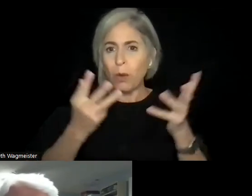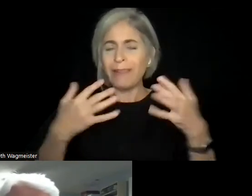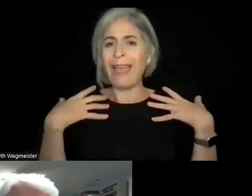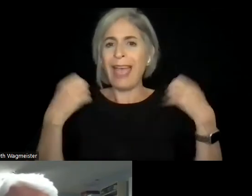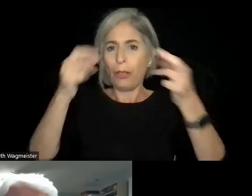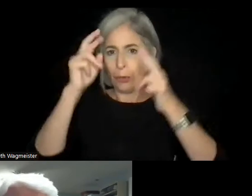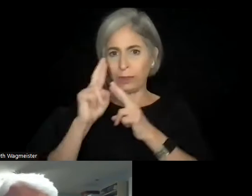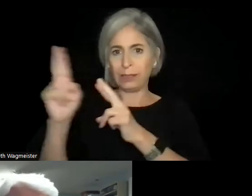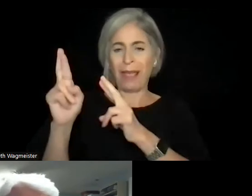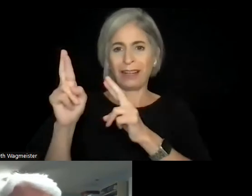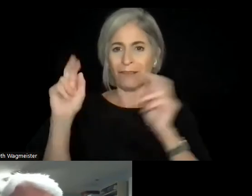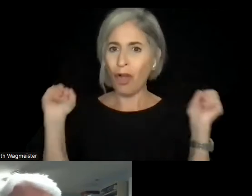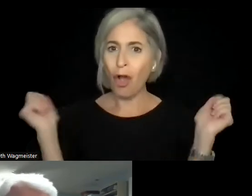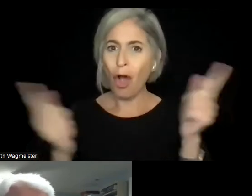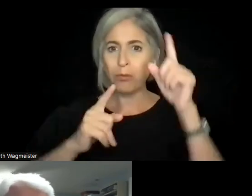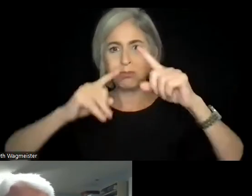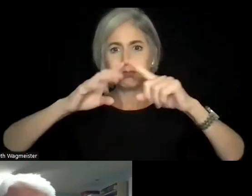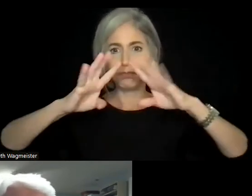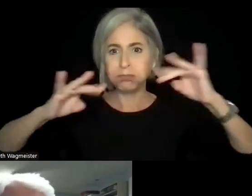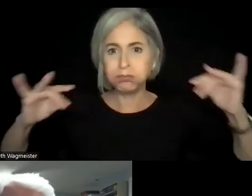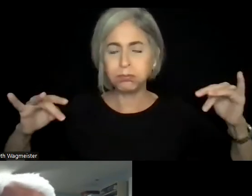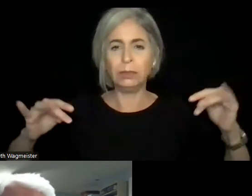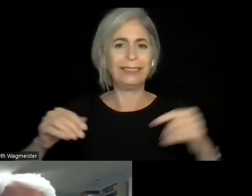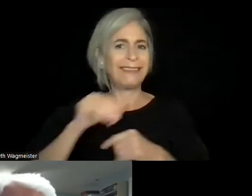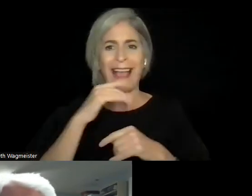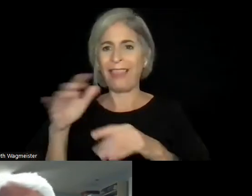but a pull. The real inclusion can only mean